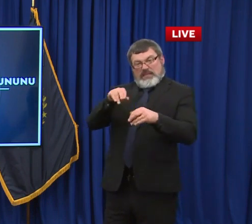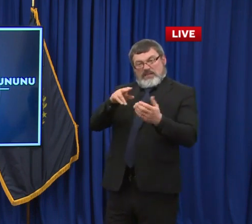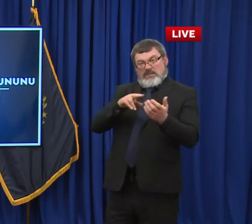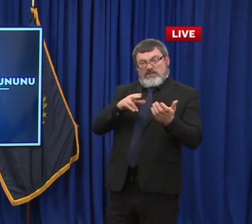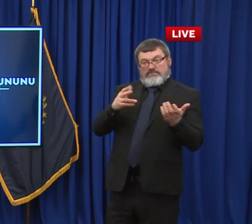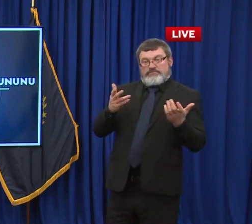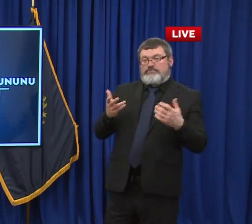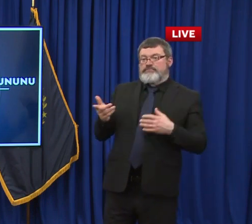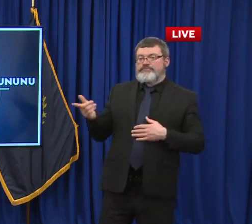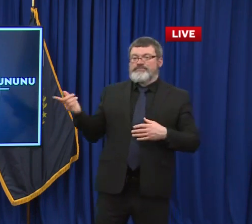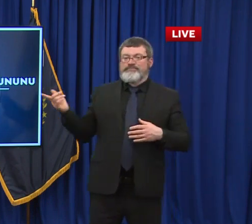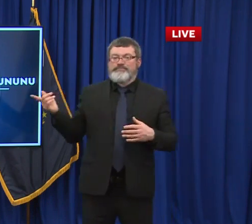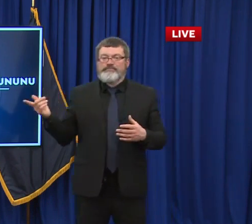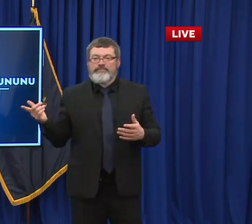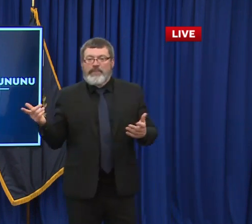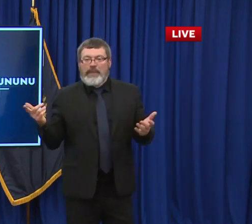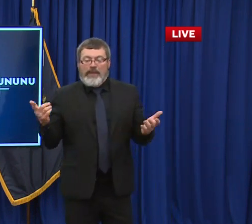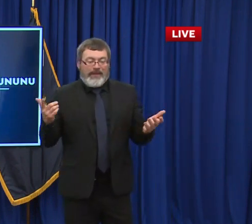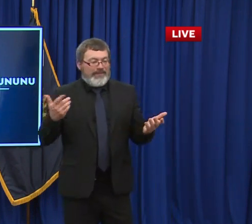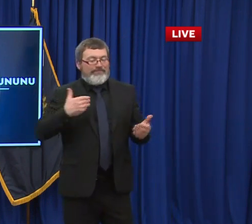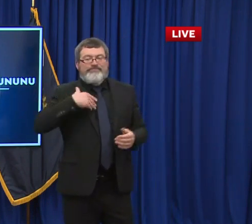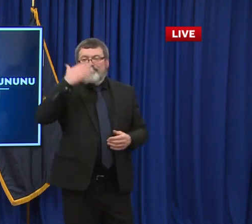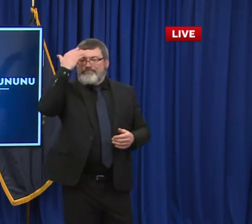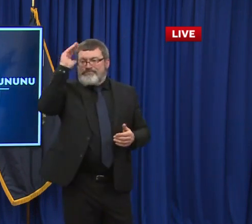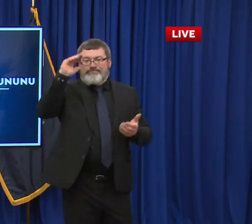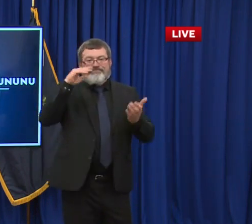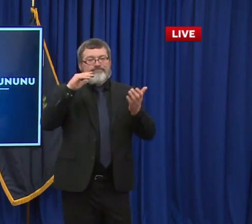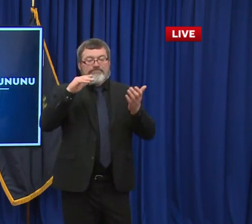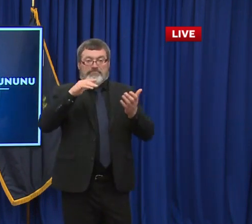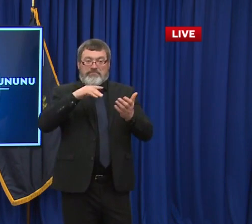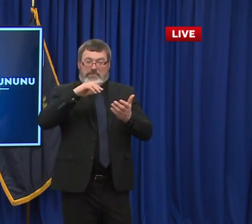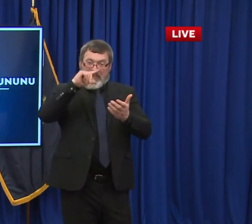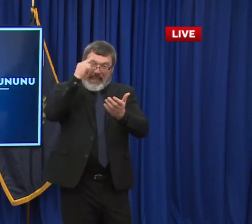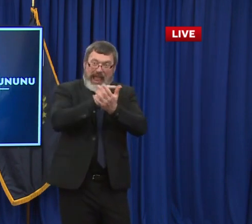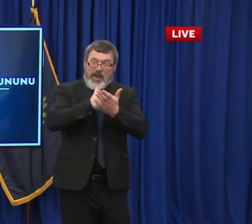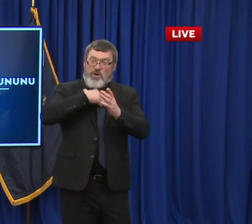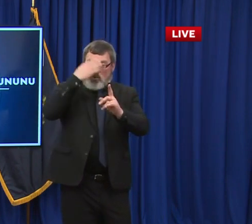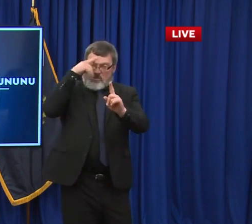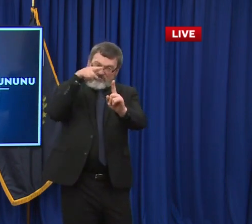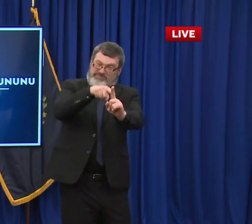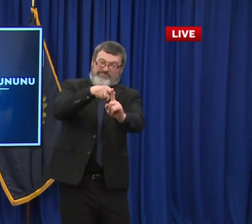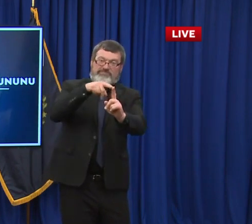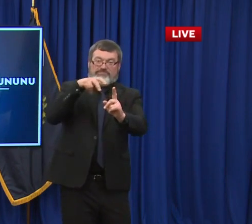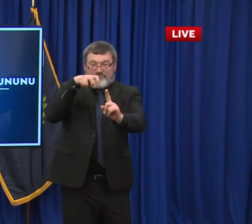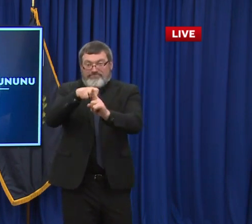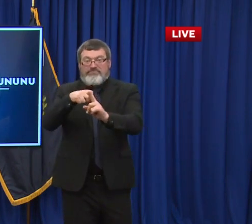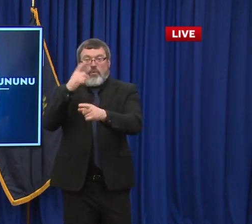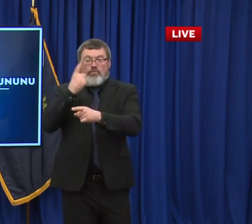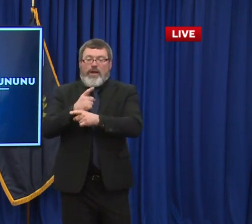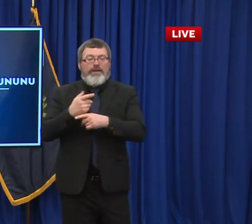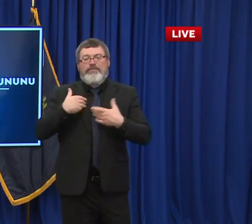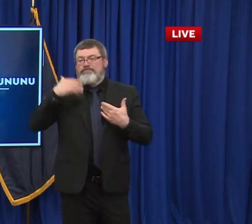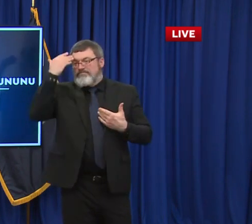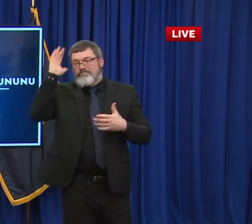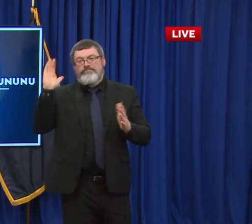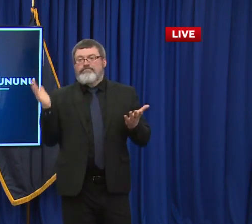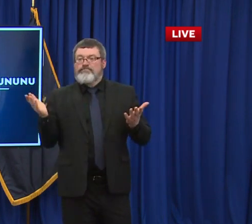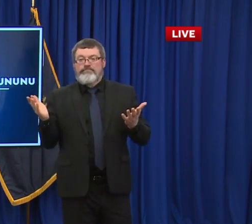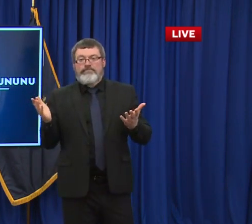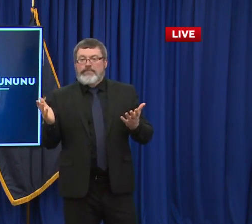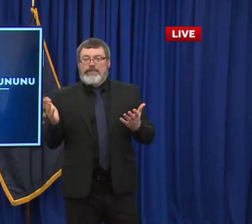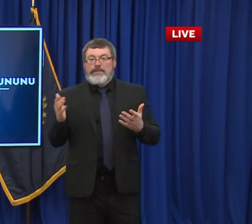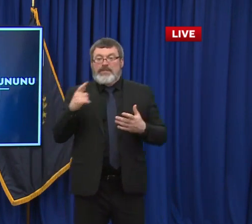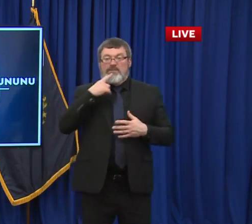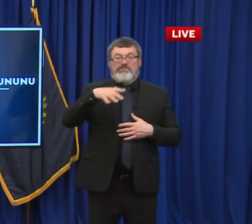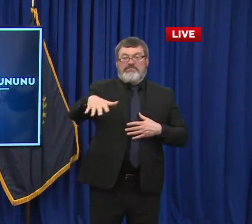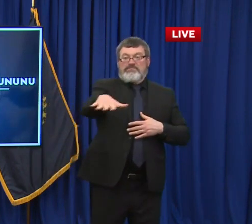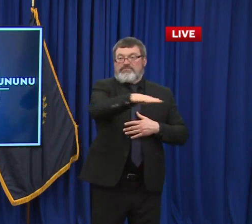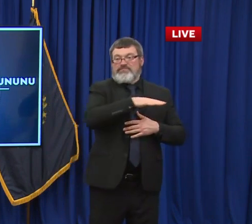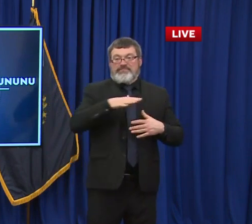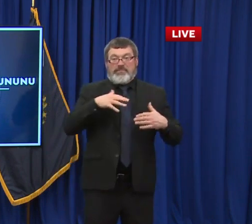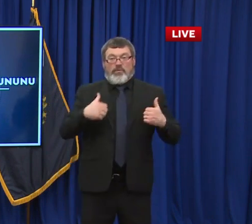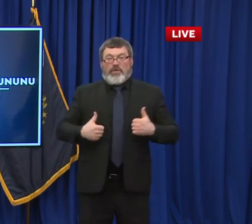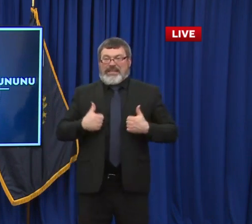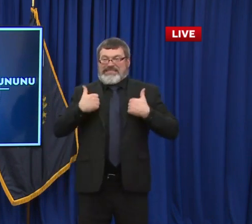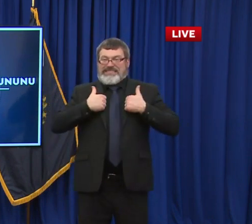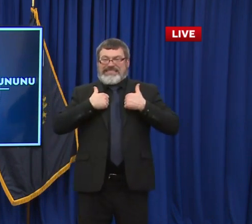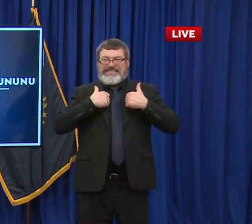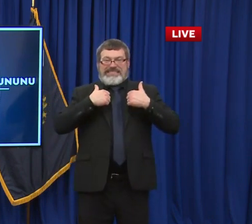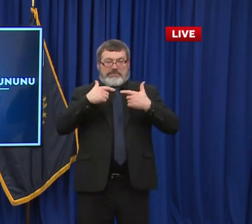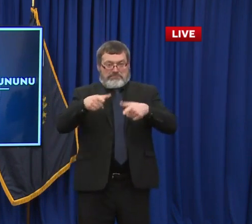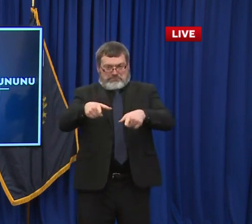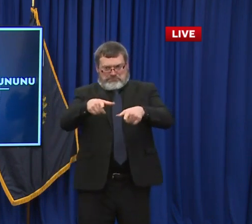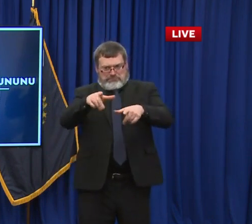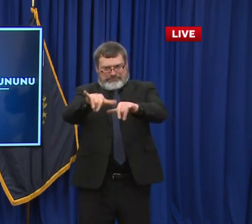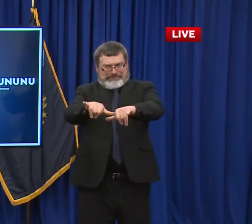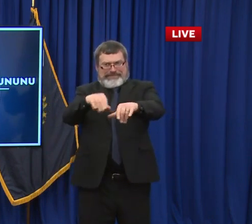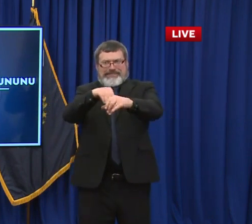SPECIFICS AND A LOT OF TIMES WE DON’T ALWAYS KNOW HOW COVID-19 IS INTRODUCED INTO A FACILITY WHERE INTO A LONG-TERM CARE FACILITY, BUT CERTAINLY IF YOU HAVE RESIDENTS THERE THAT ARE